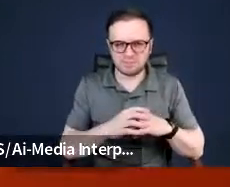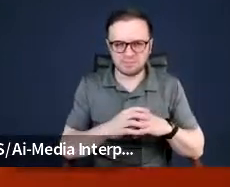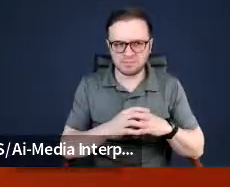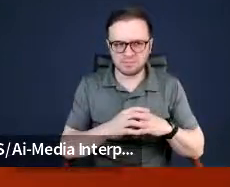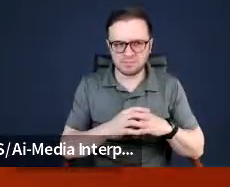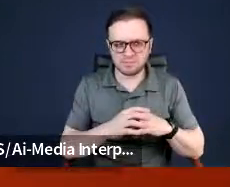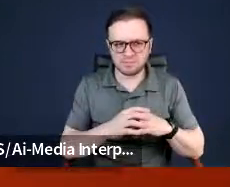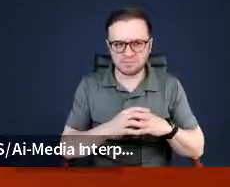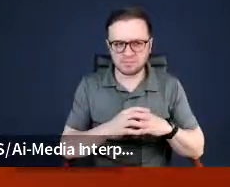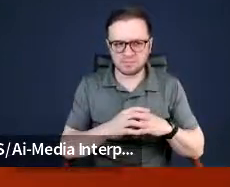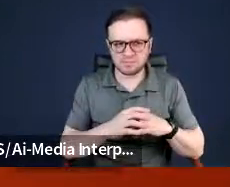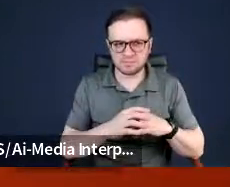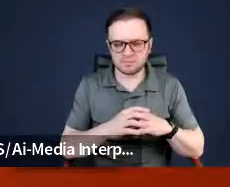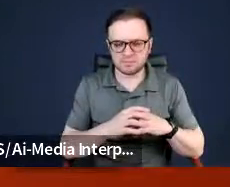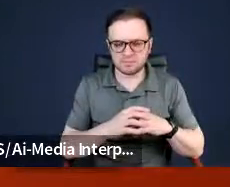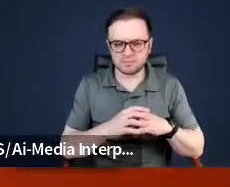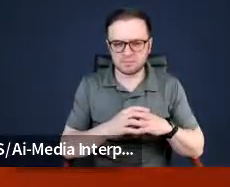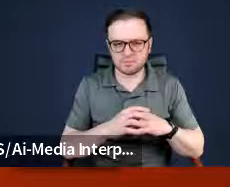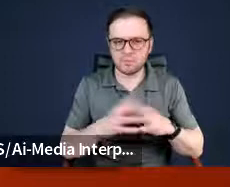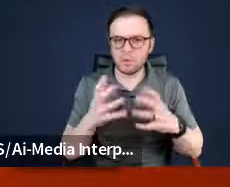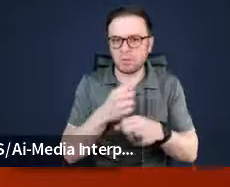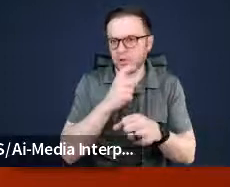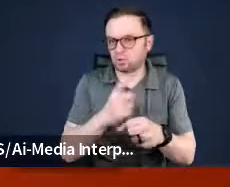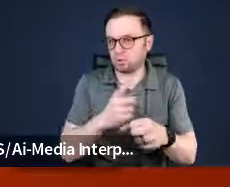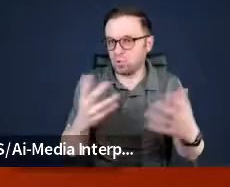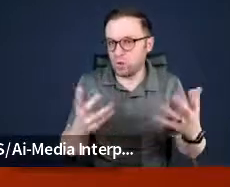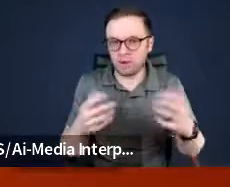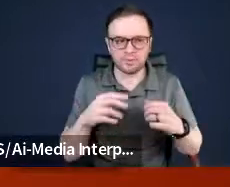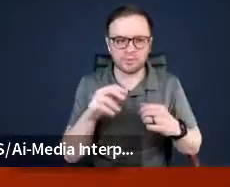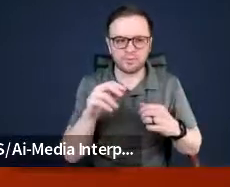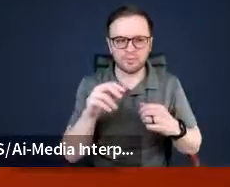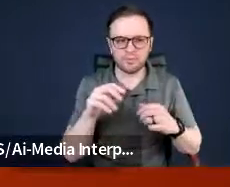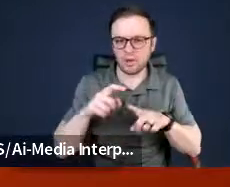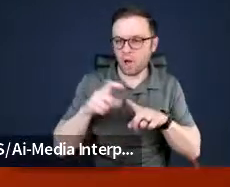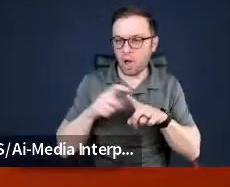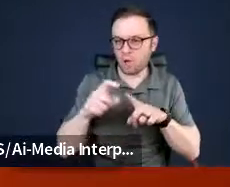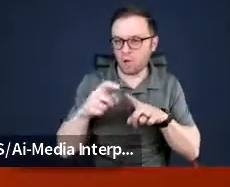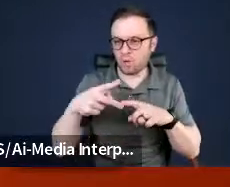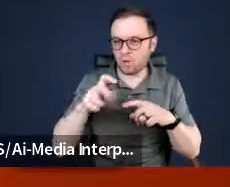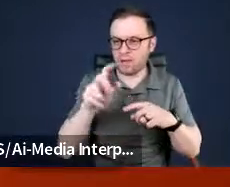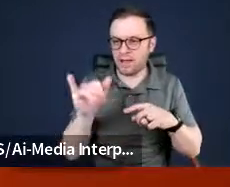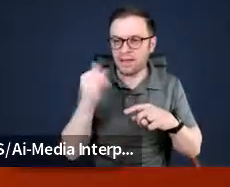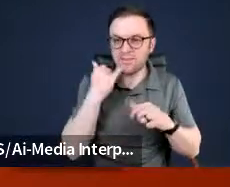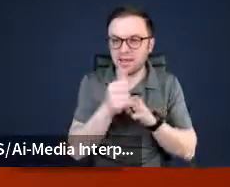You resize it and it would be responsive and see how it looks when trying to test them all out.